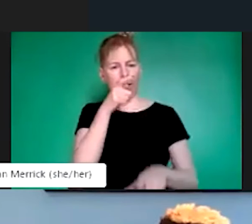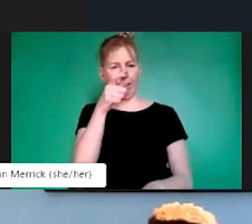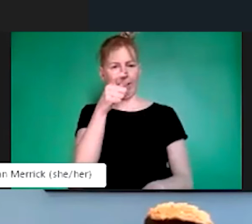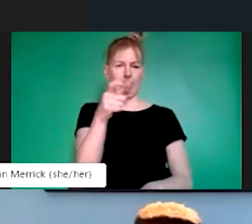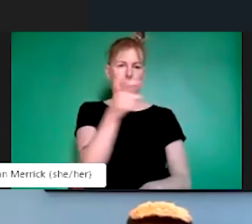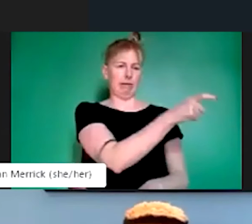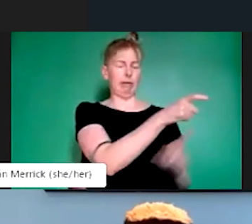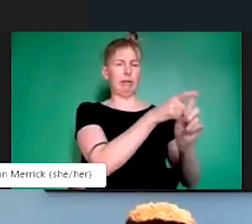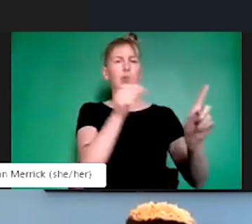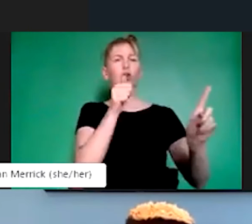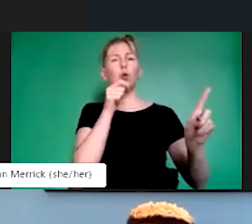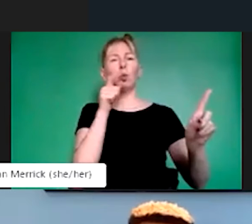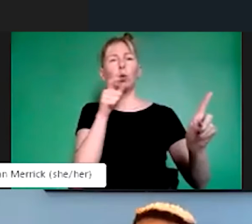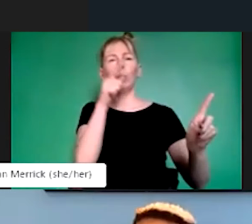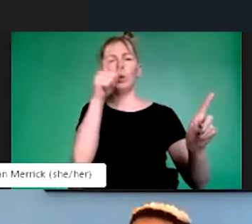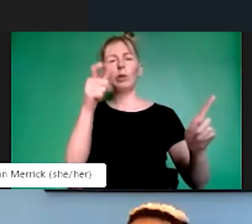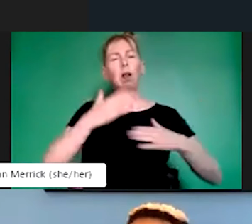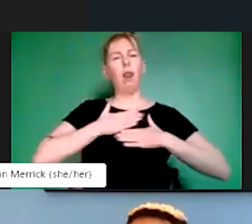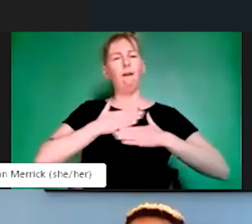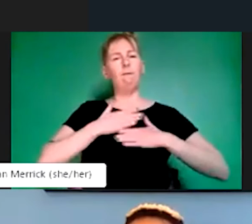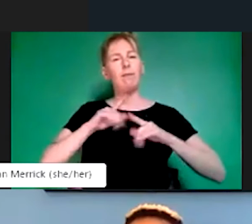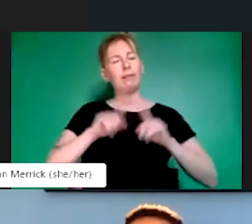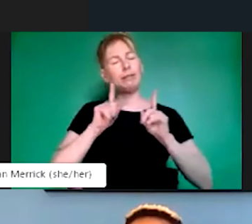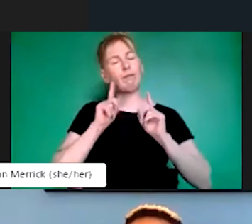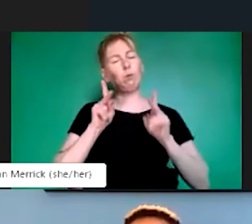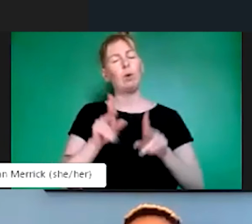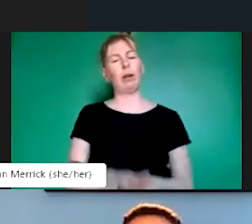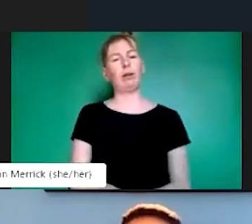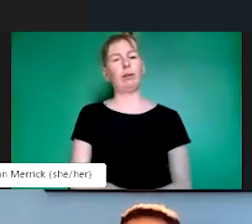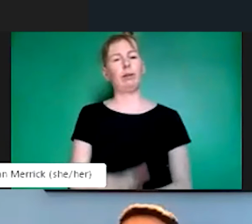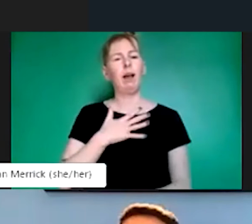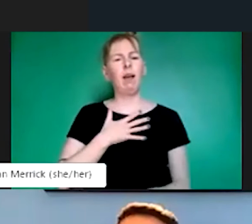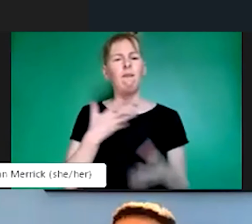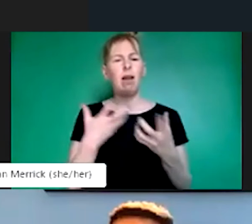liked how Bell Hooks breaks this question of what is a love ethic?